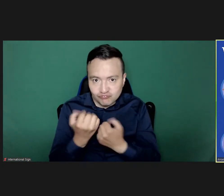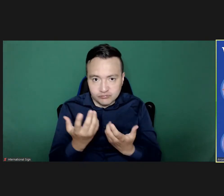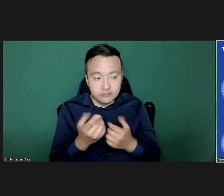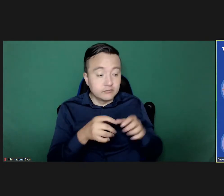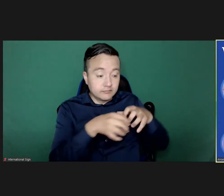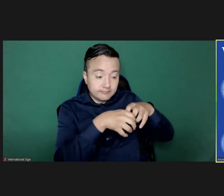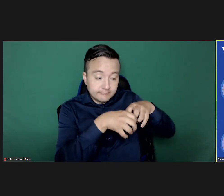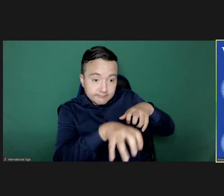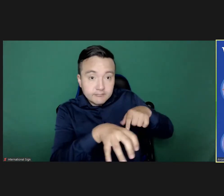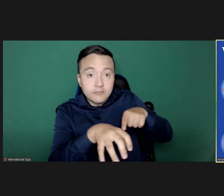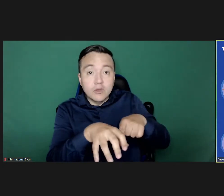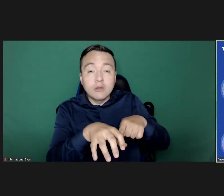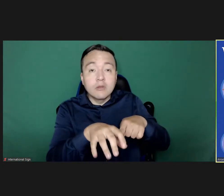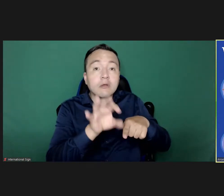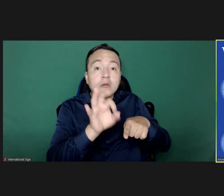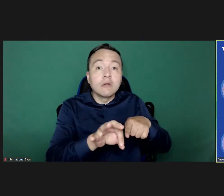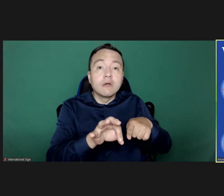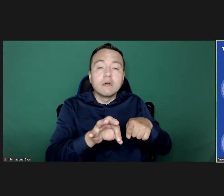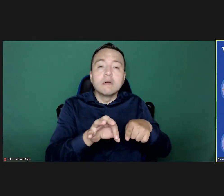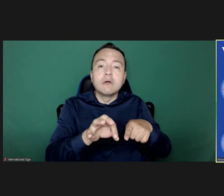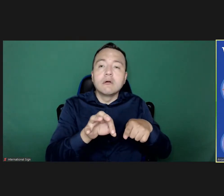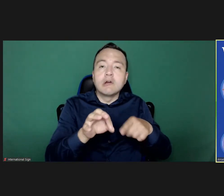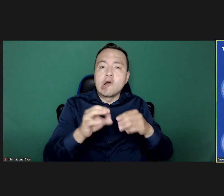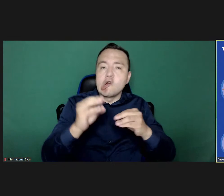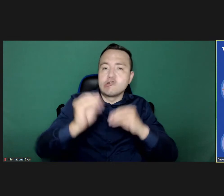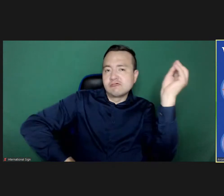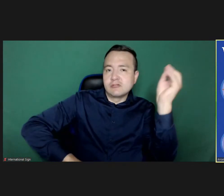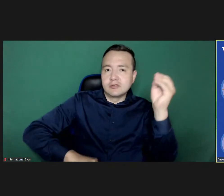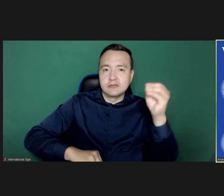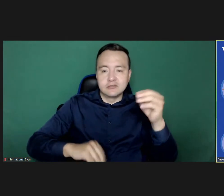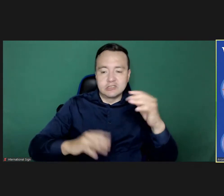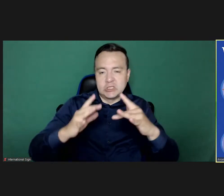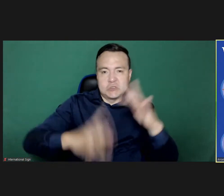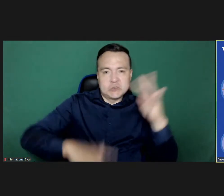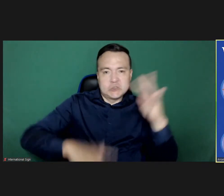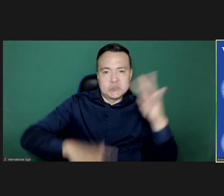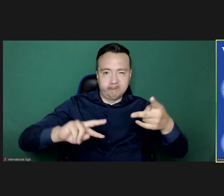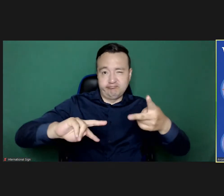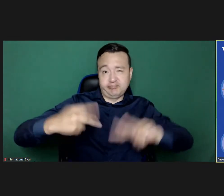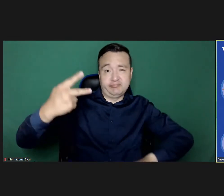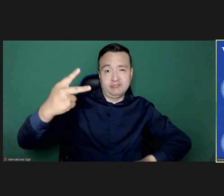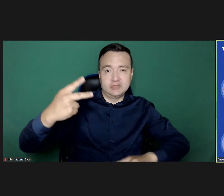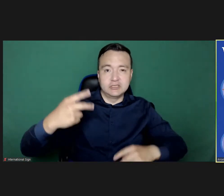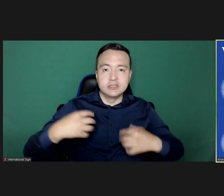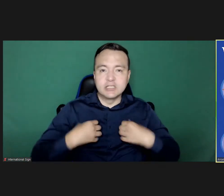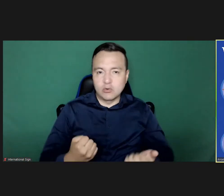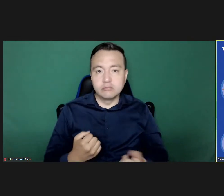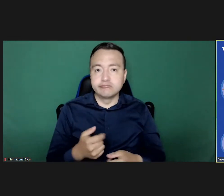These include sectors such as firearms, tobacco,